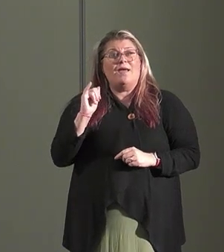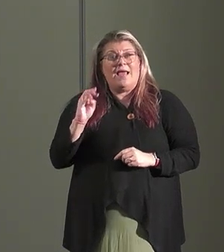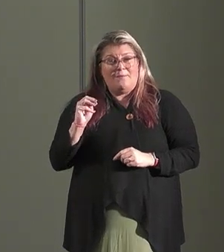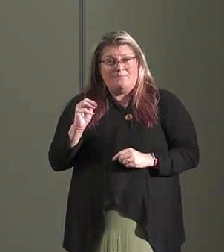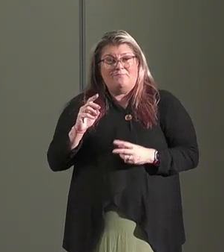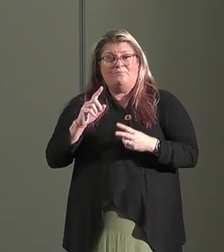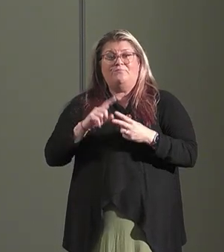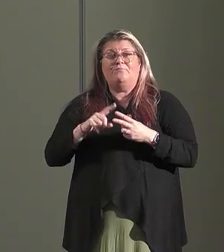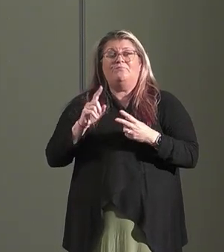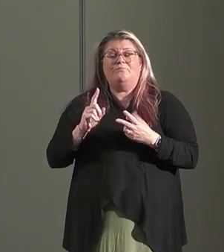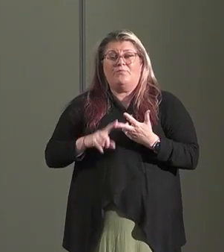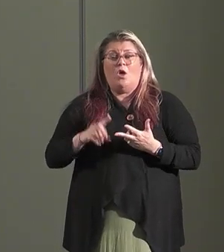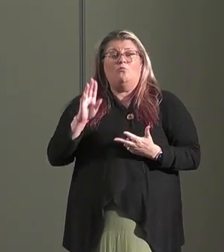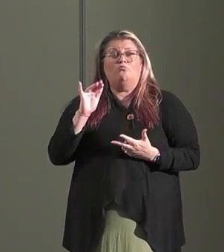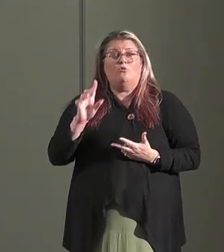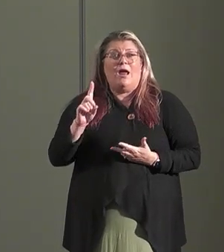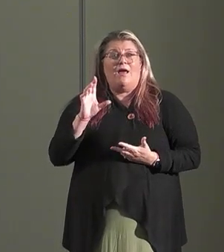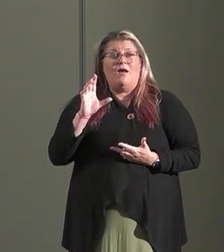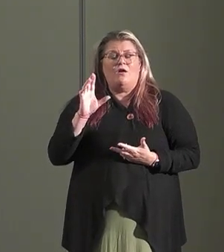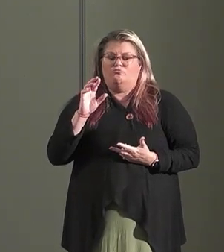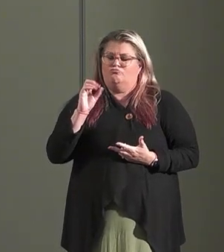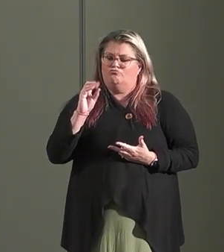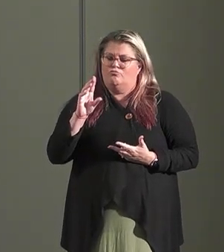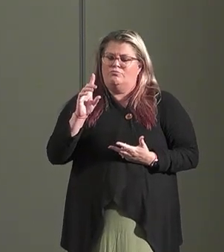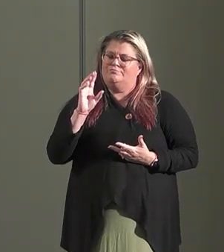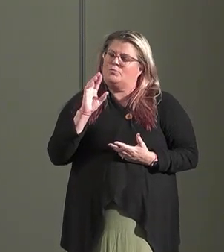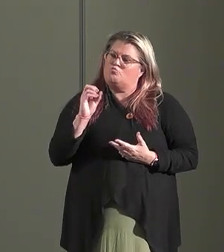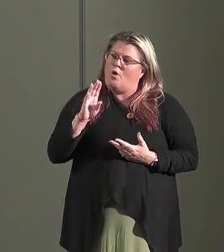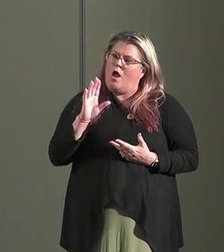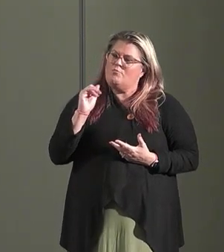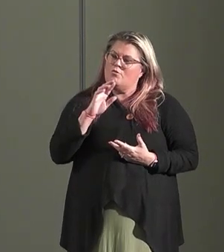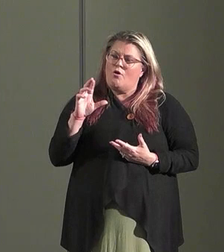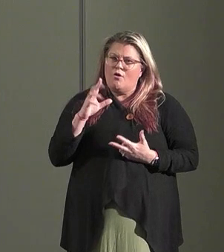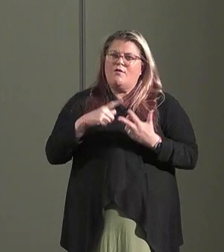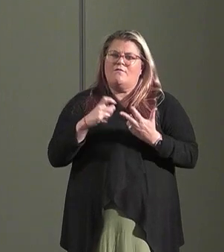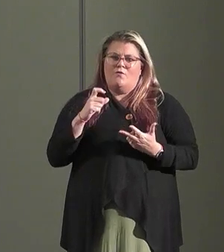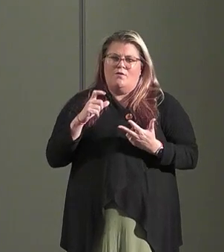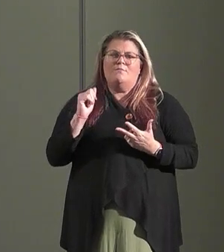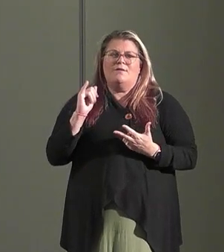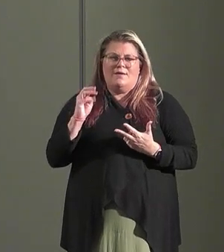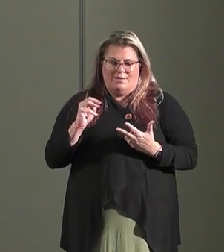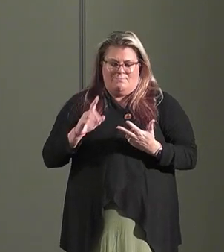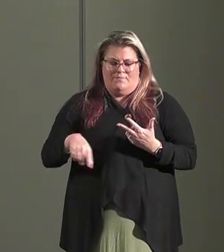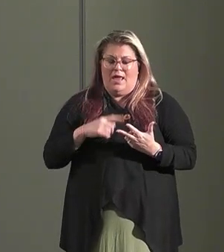WebAIM and Terrill Thompson from the University of Washington. Welcome guys